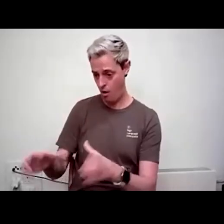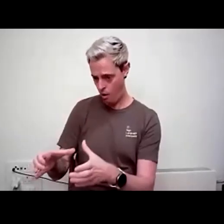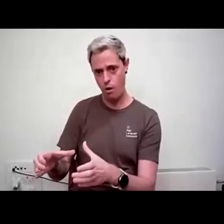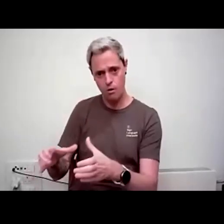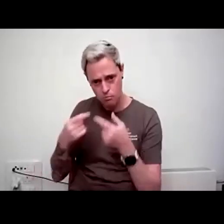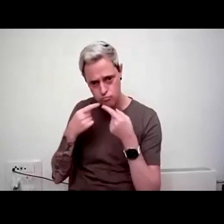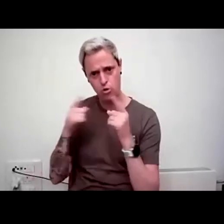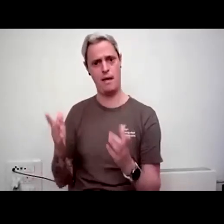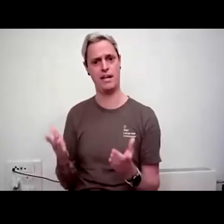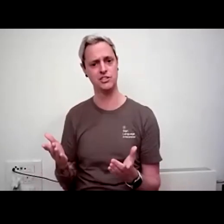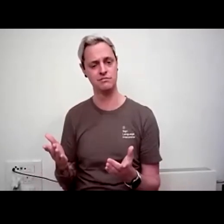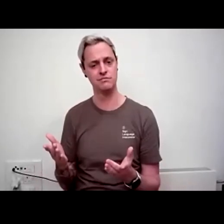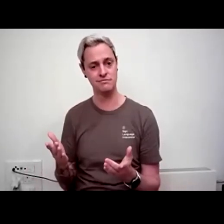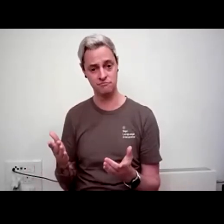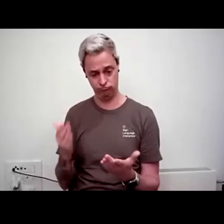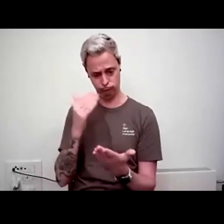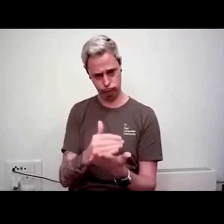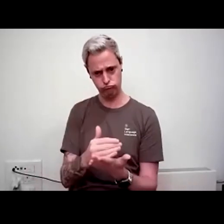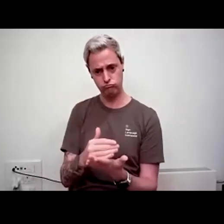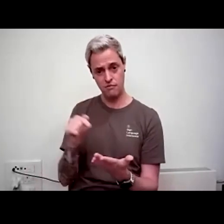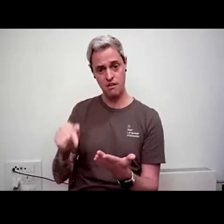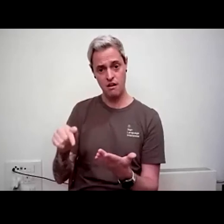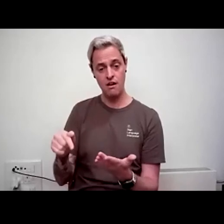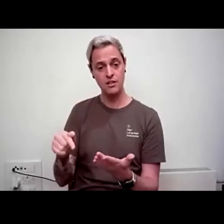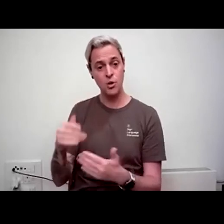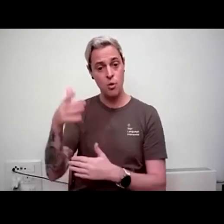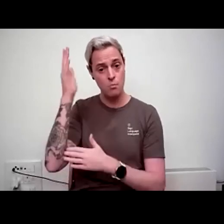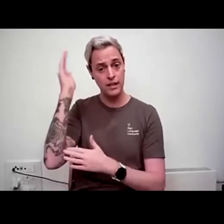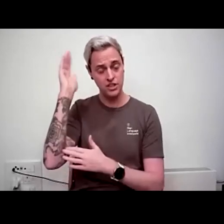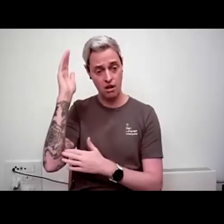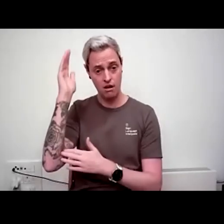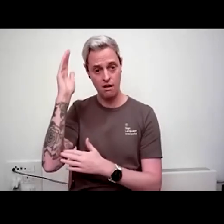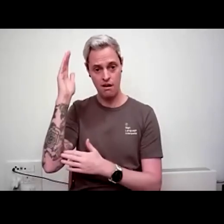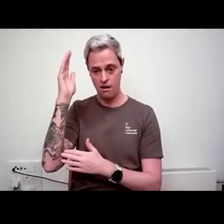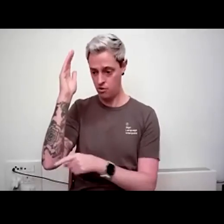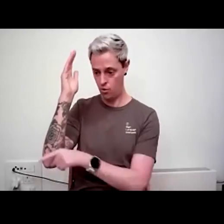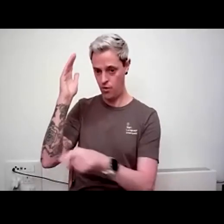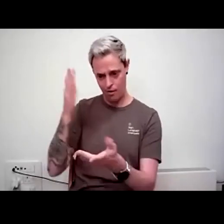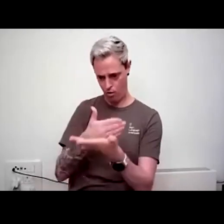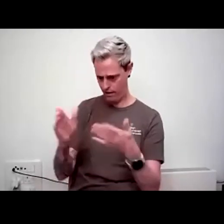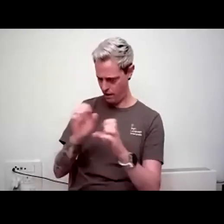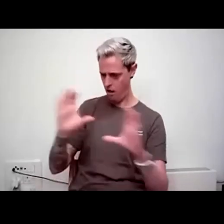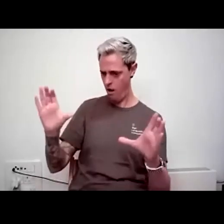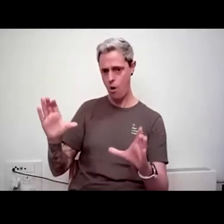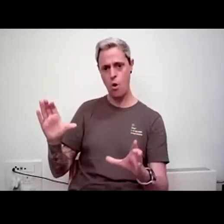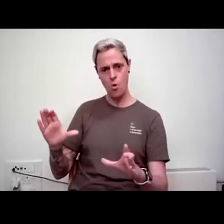that appropriately seconds that of the preacher and surpasses the preacher’s eloquent voice and clarity and urgency.